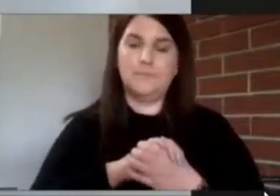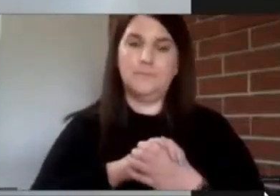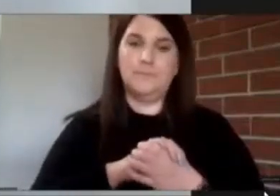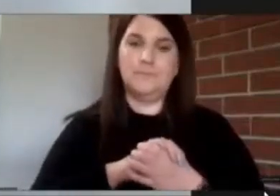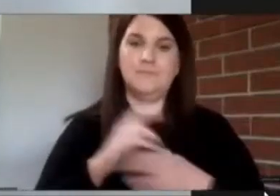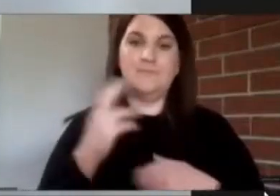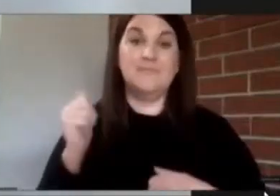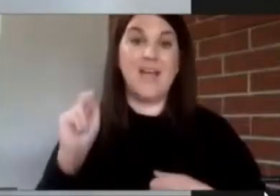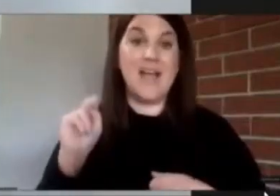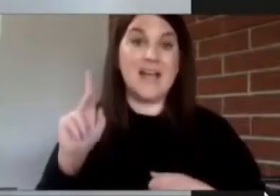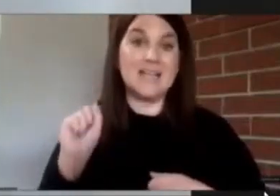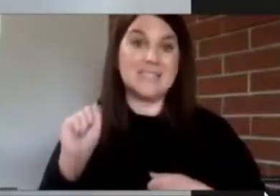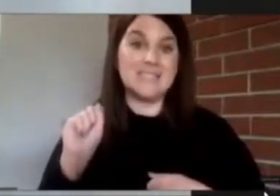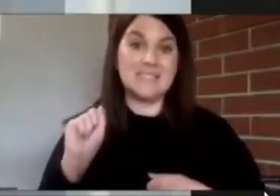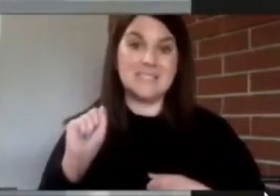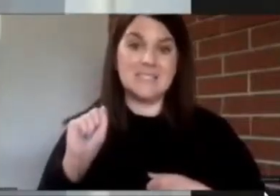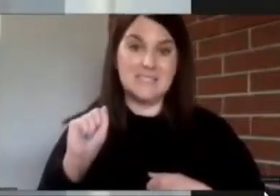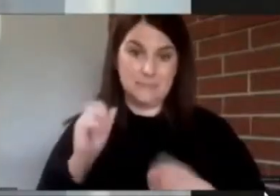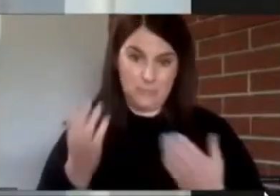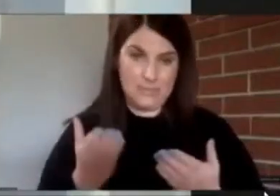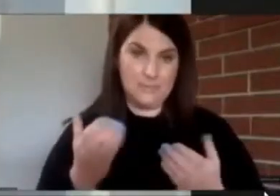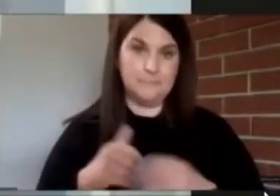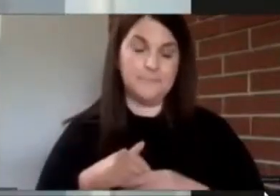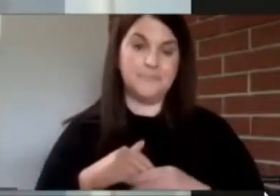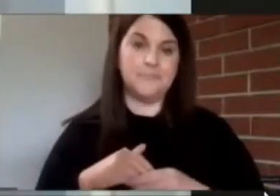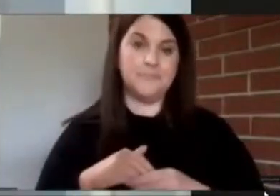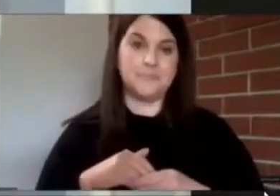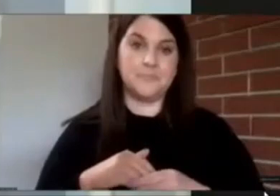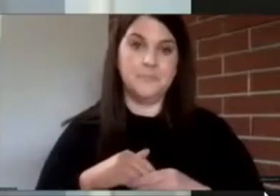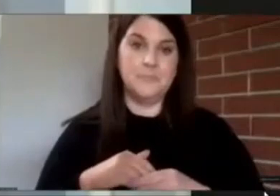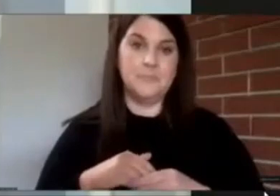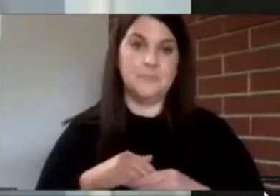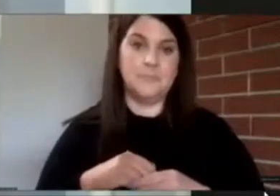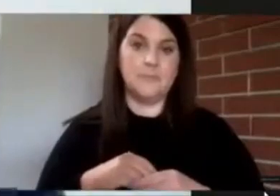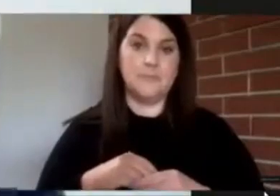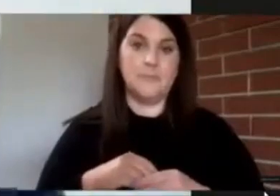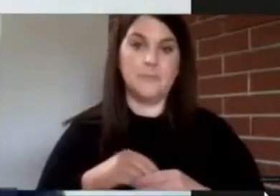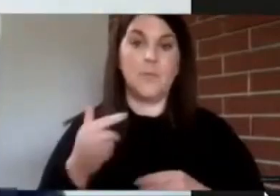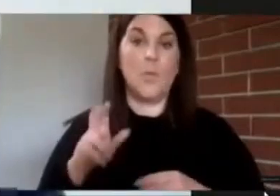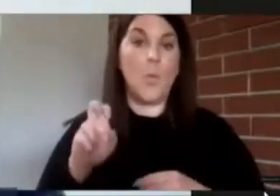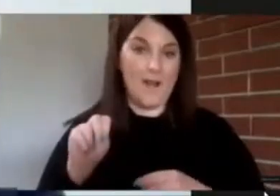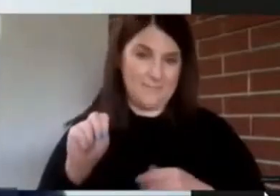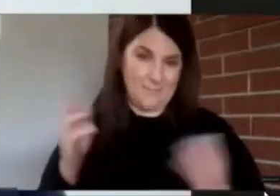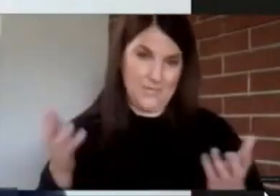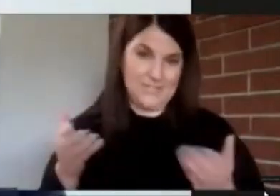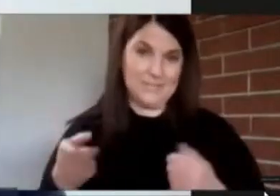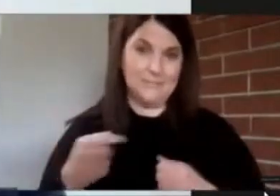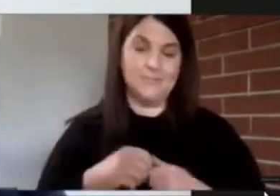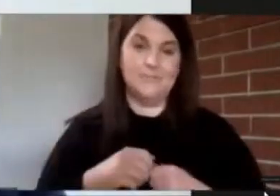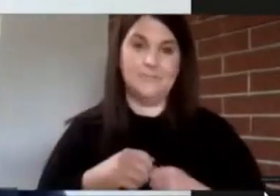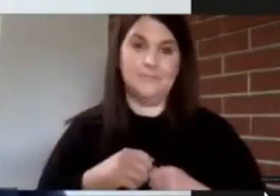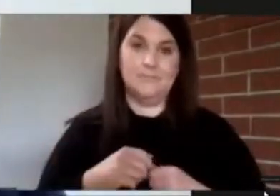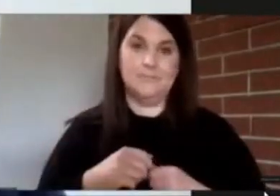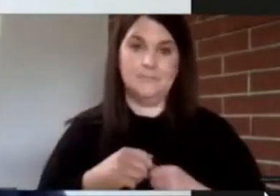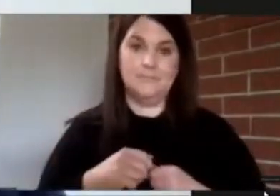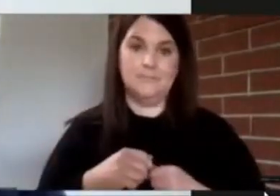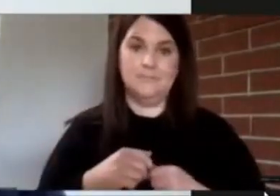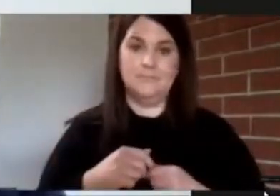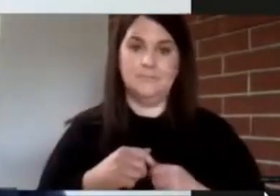Angela Hanks: Present. Minh Wendt: Mr. Eric Nguyen? Eric Nguyen: Present. Minh Wendt: Thank you. Back to you, Madam Chair.